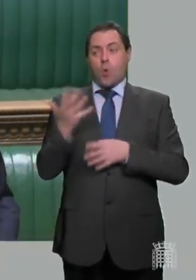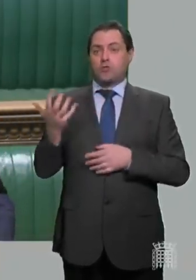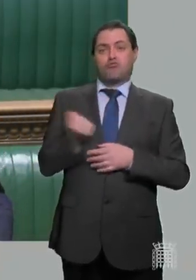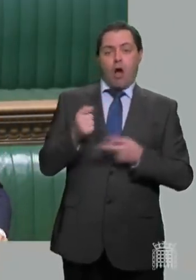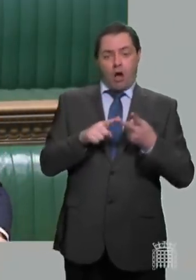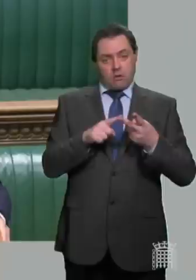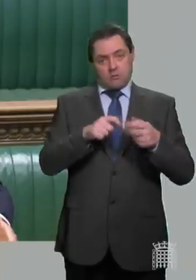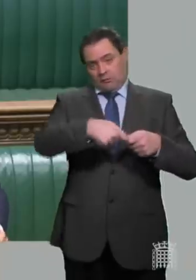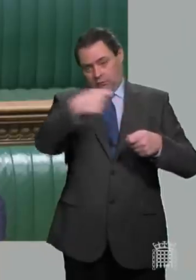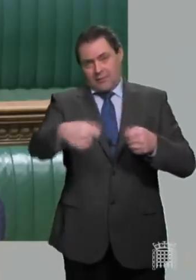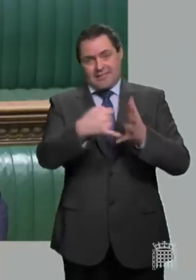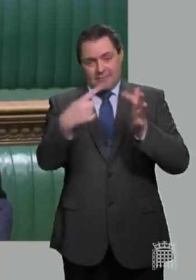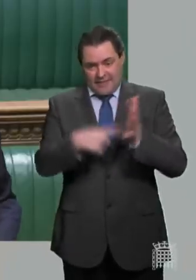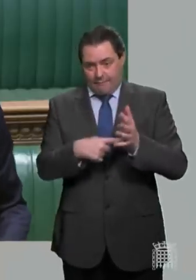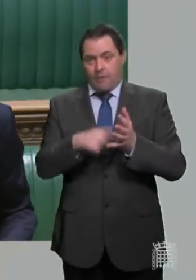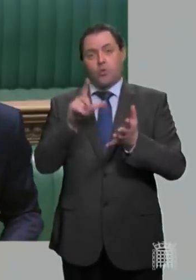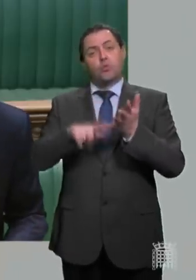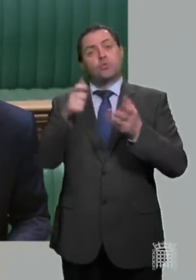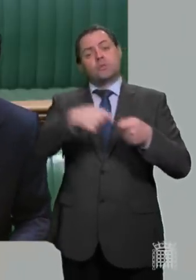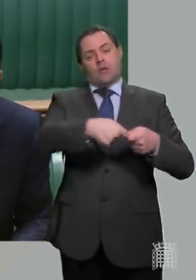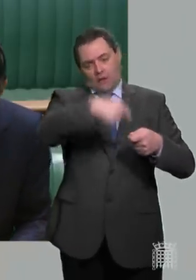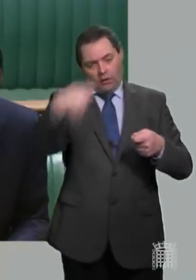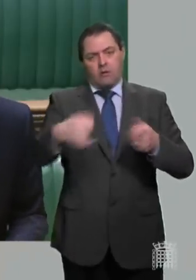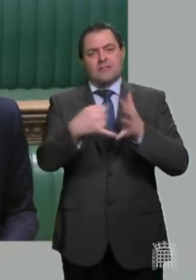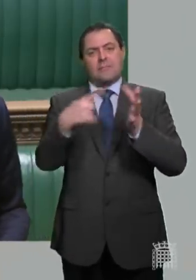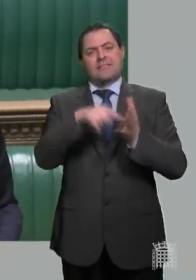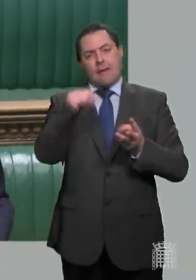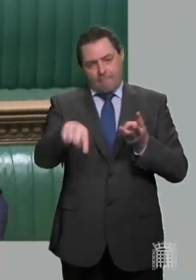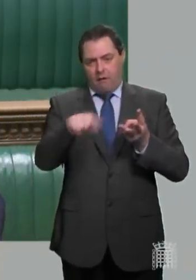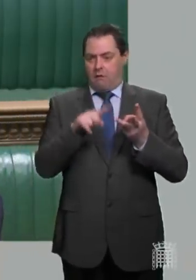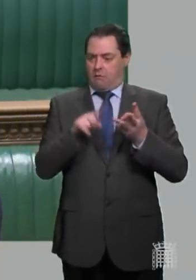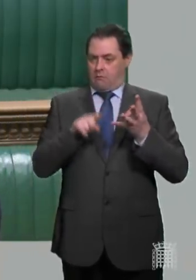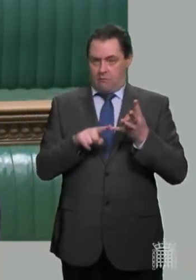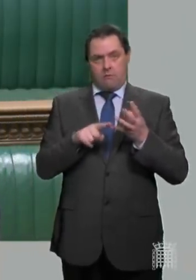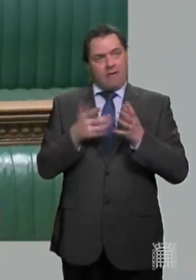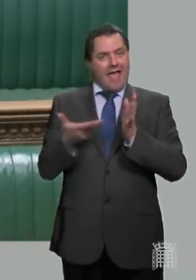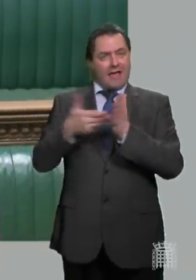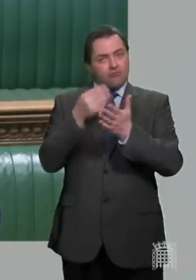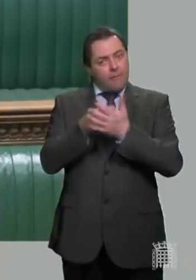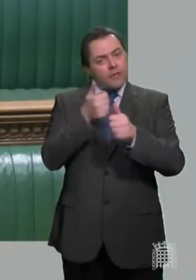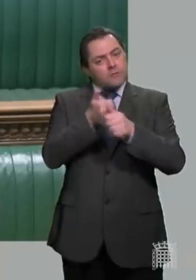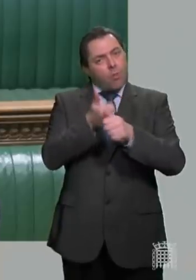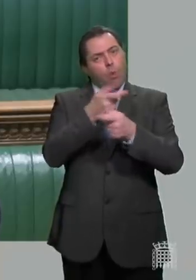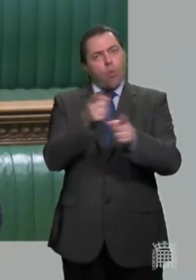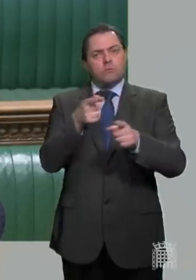universal credit uplift—extended to September; more money to tackle domestic violence; bigger